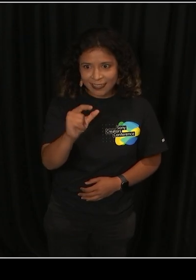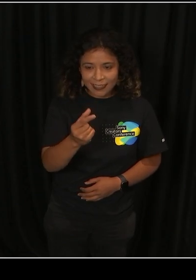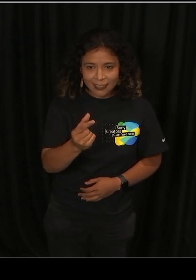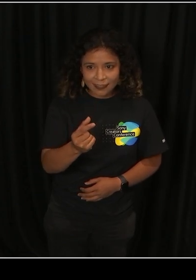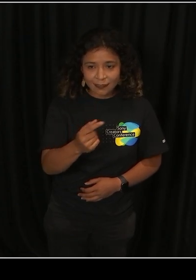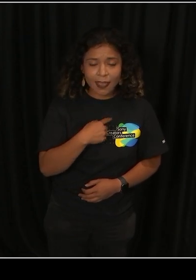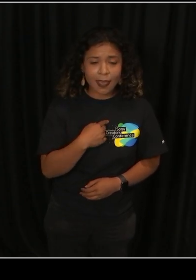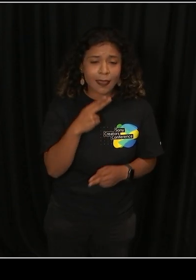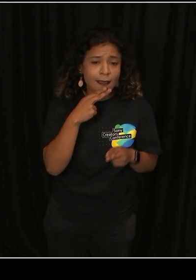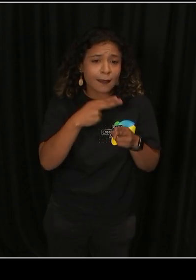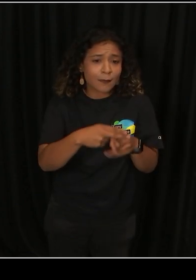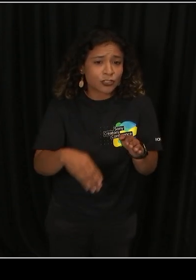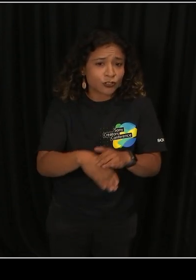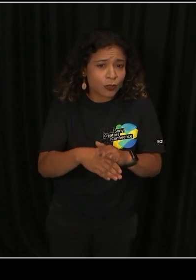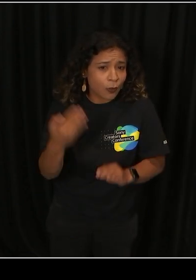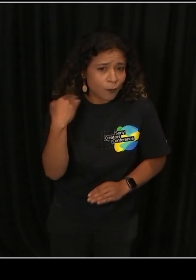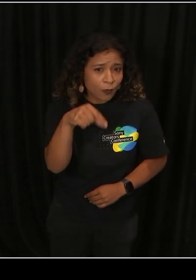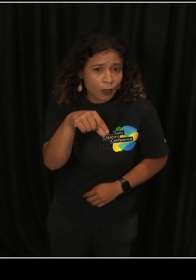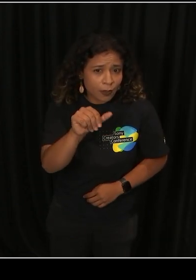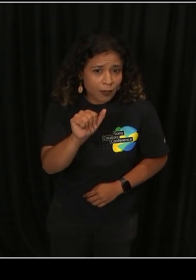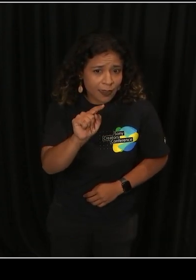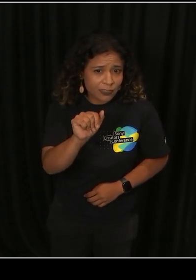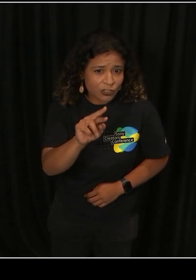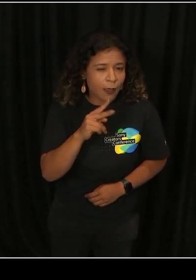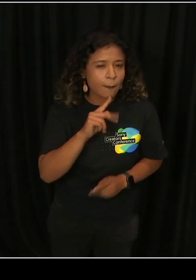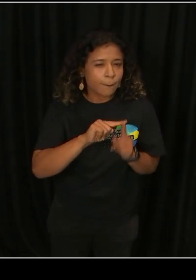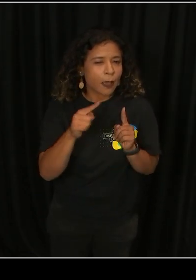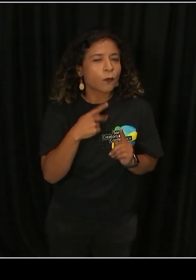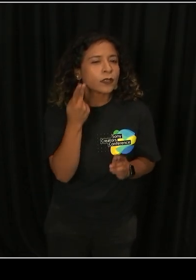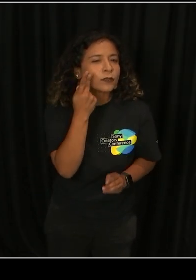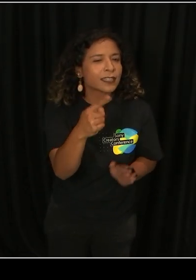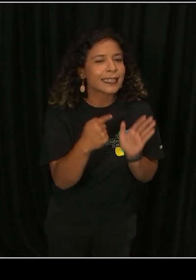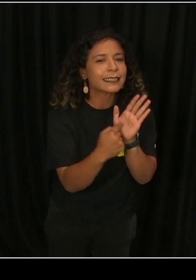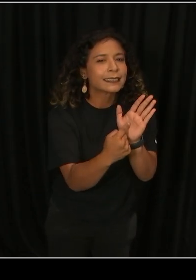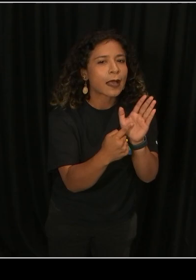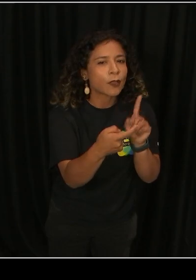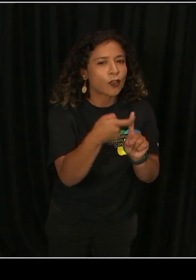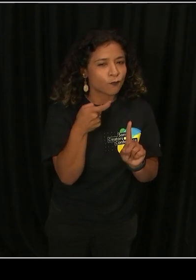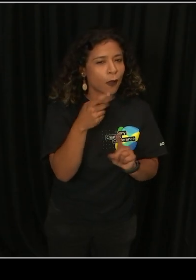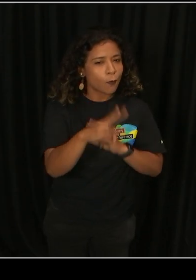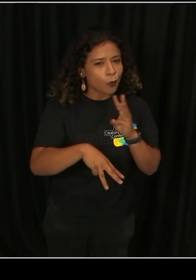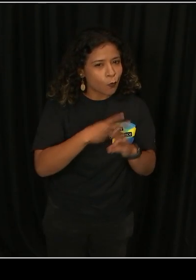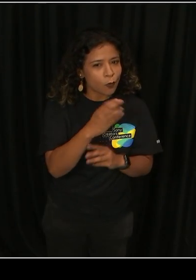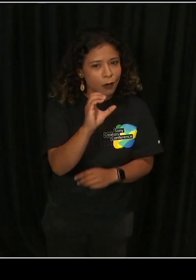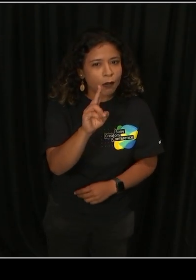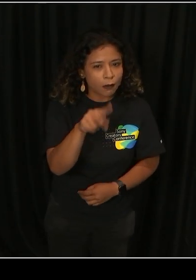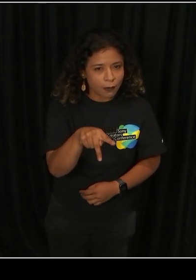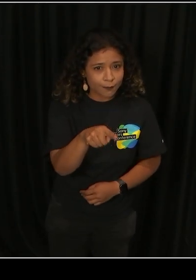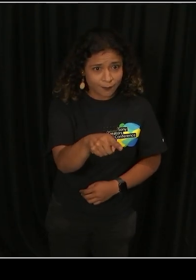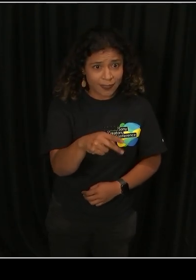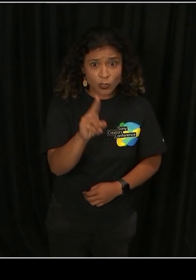but let's take a look at an example from that World Cup. This was a game between the US and Iran